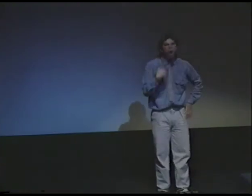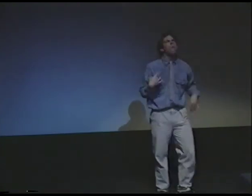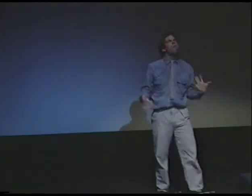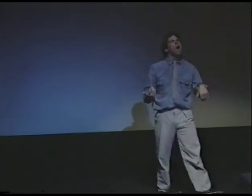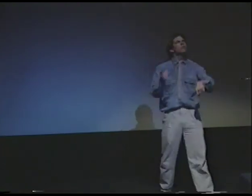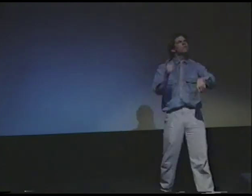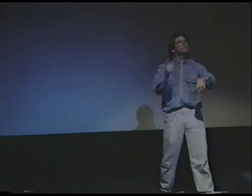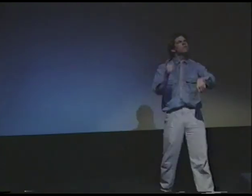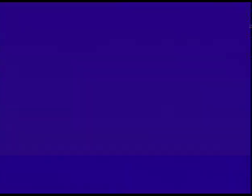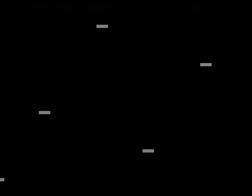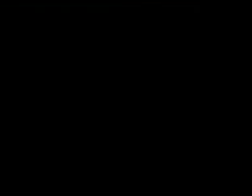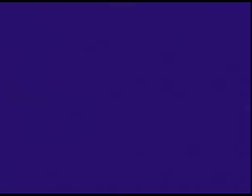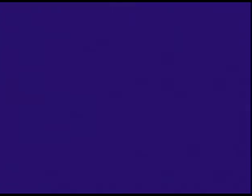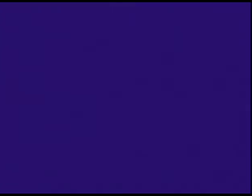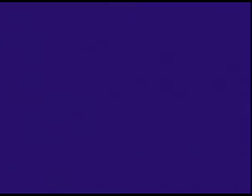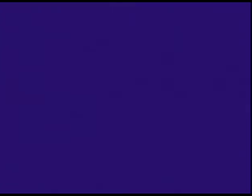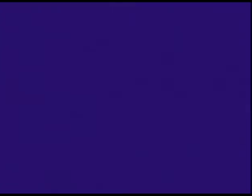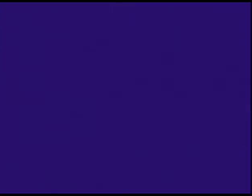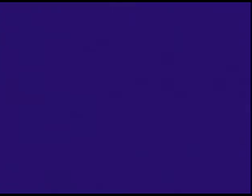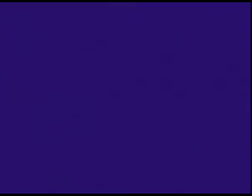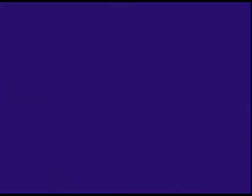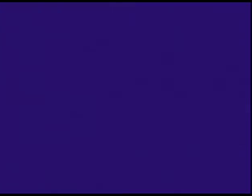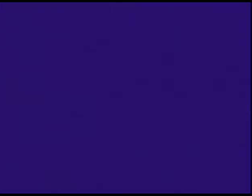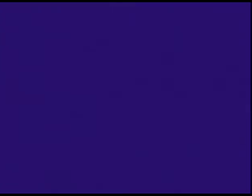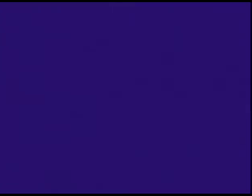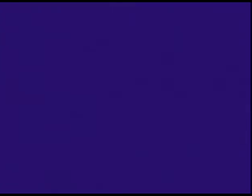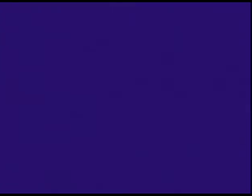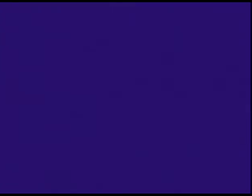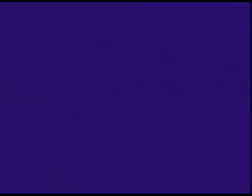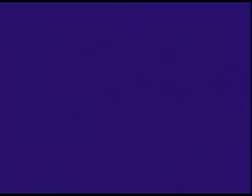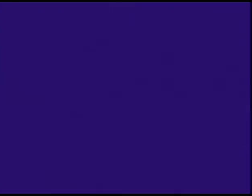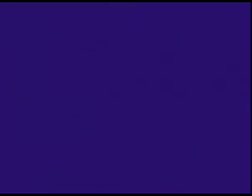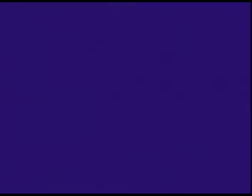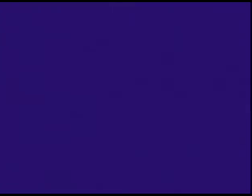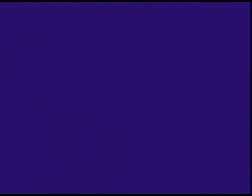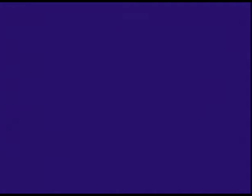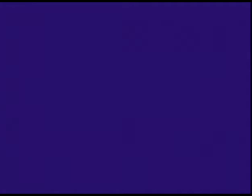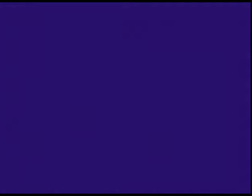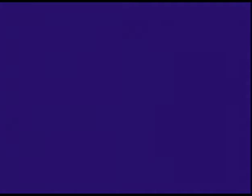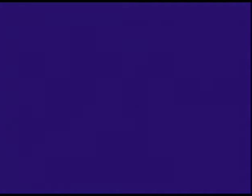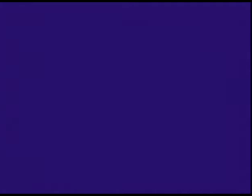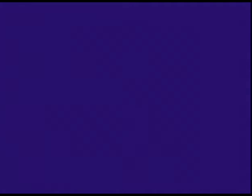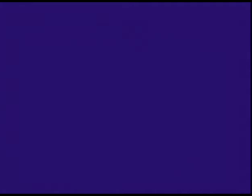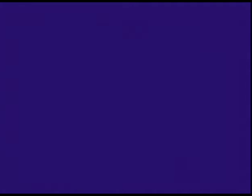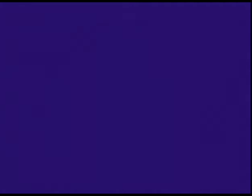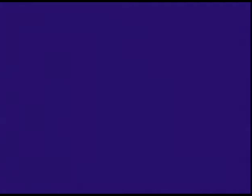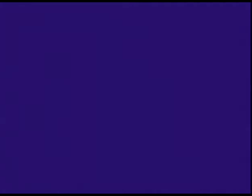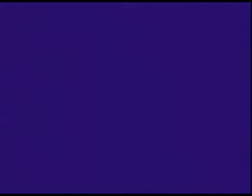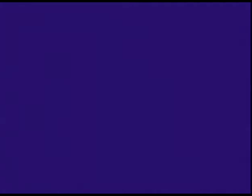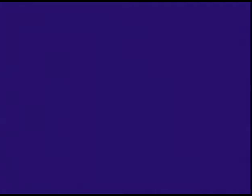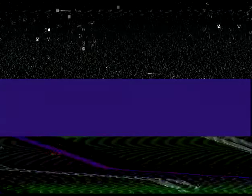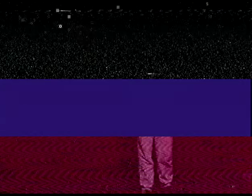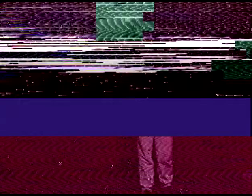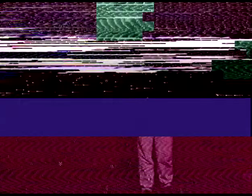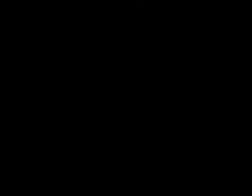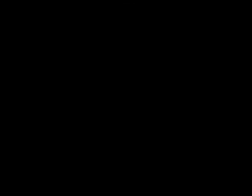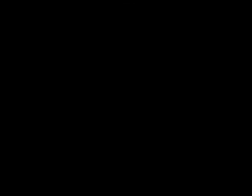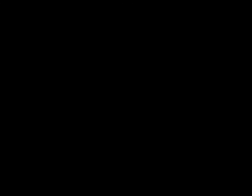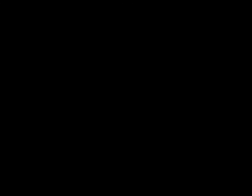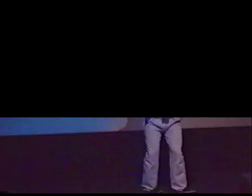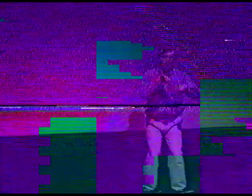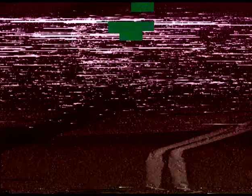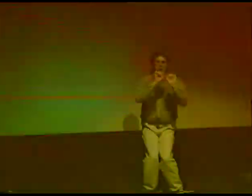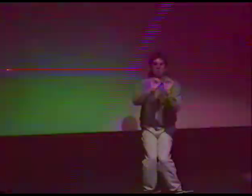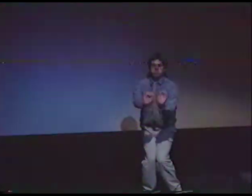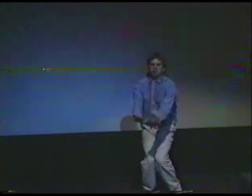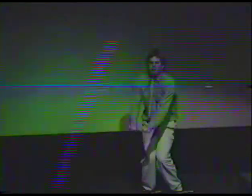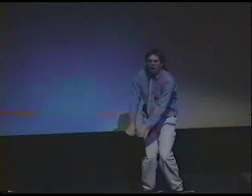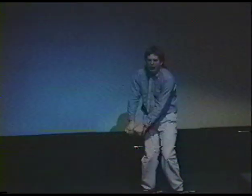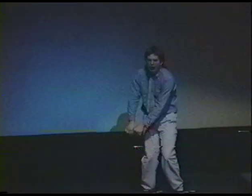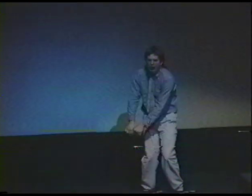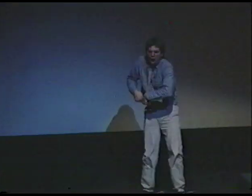And later that [AUDIO OUT]